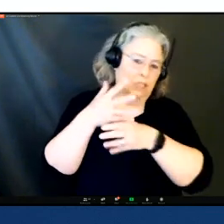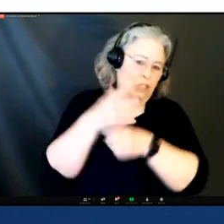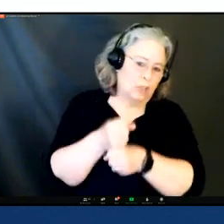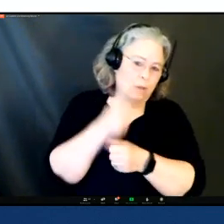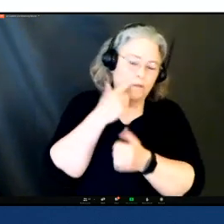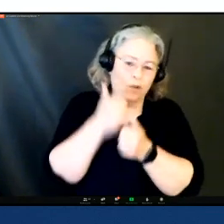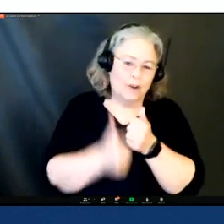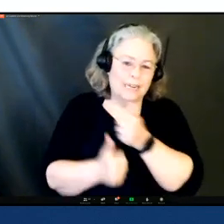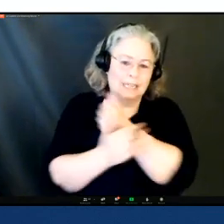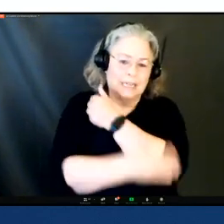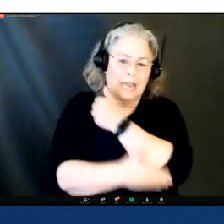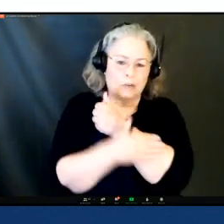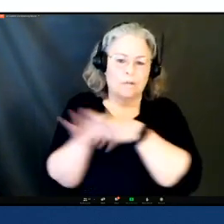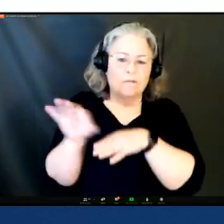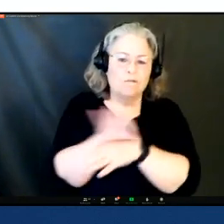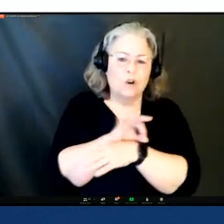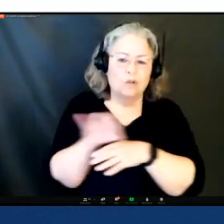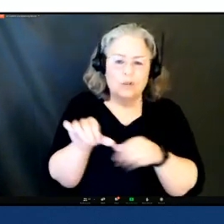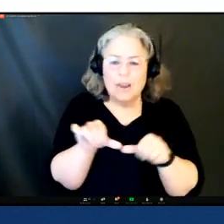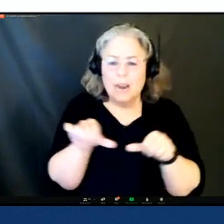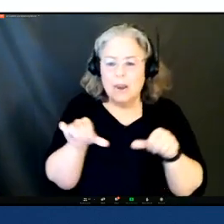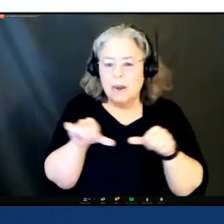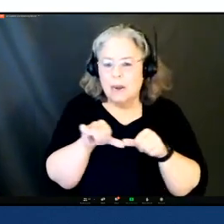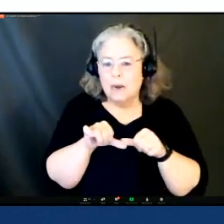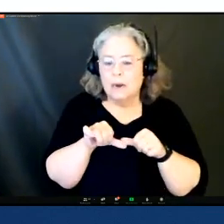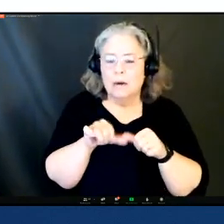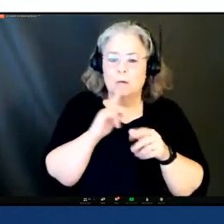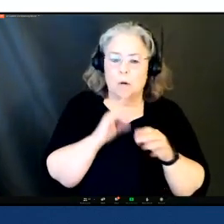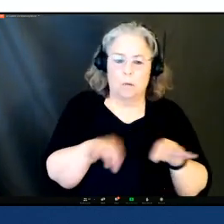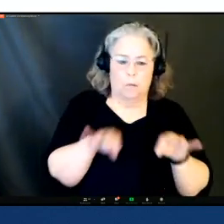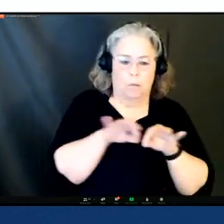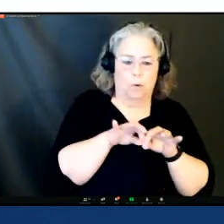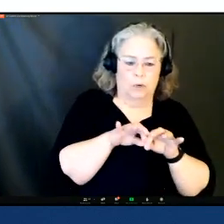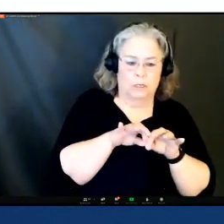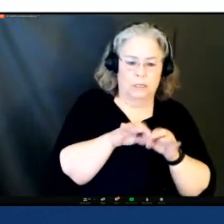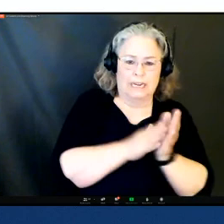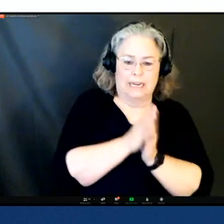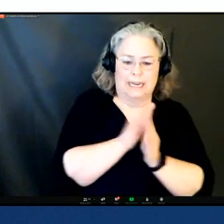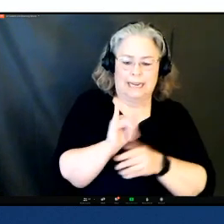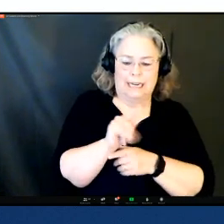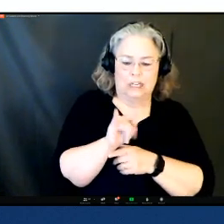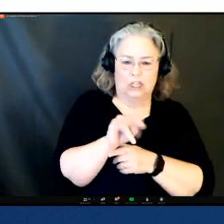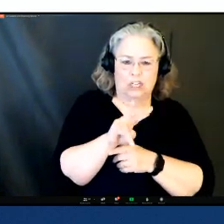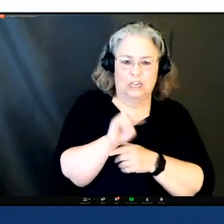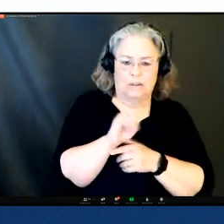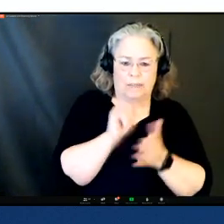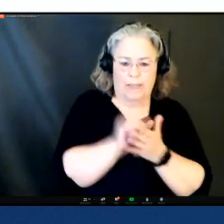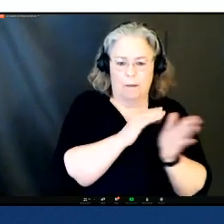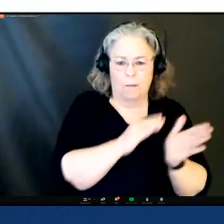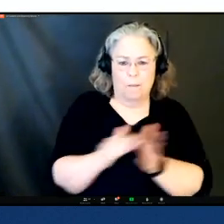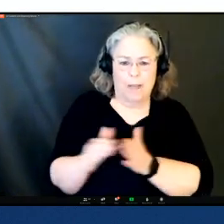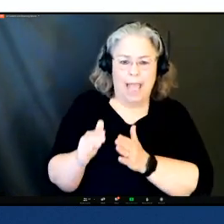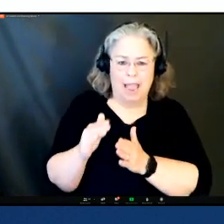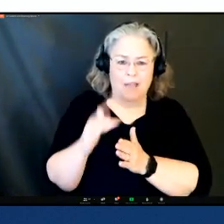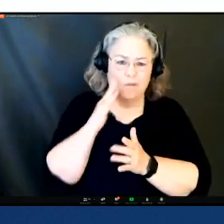functional areas, including major initiatives that are planned for the current year. So I encourage you to check that out on our web page.